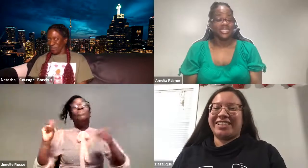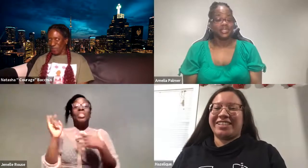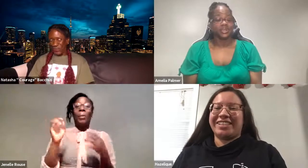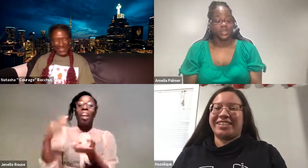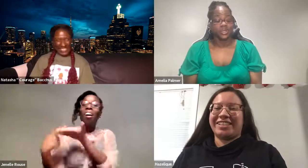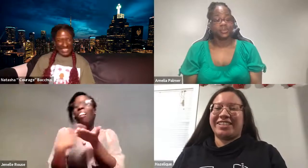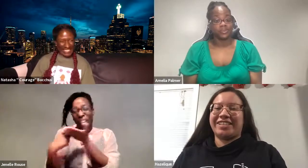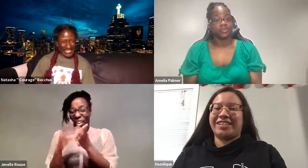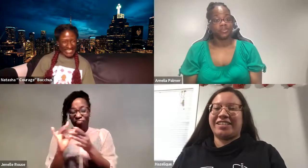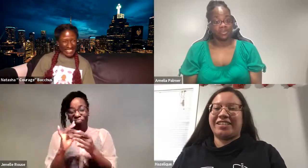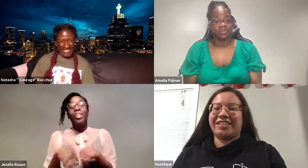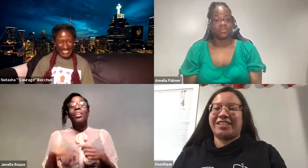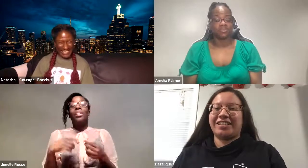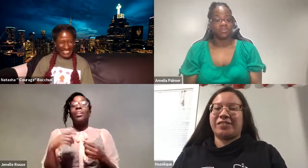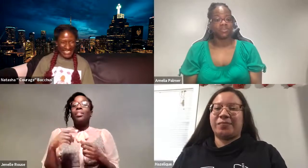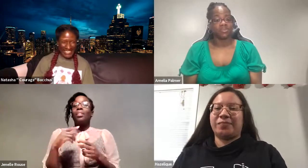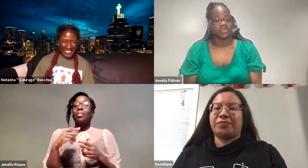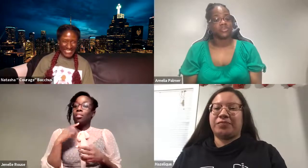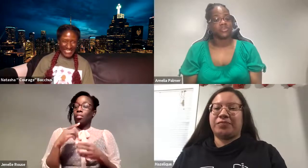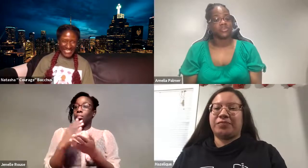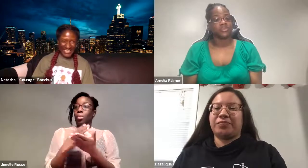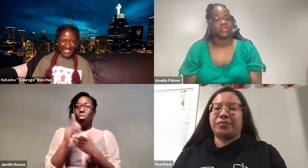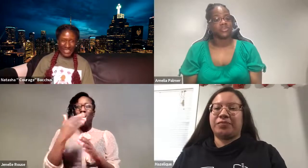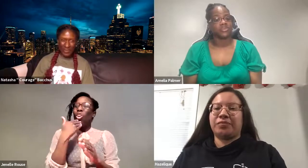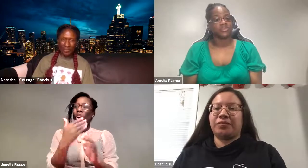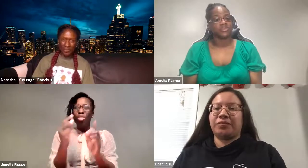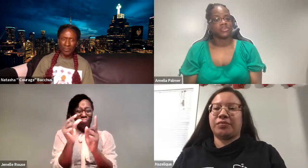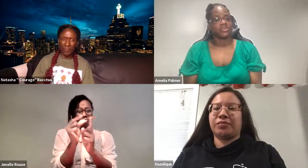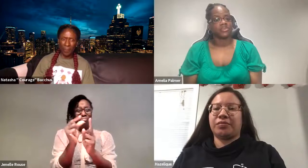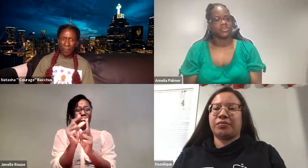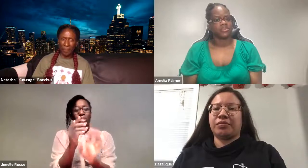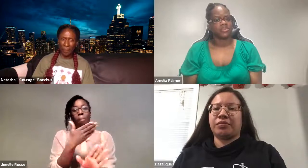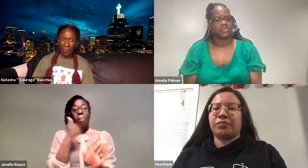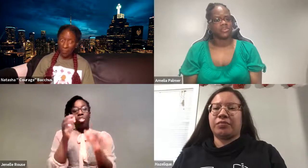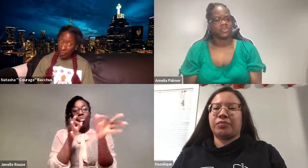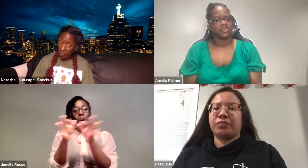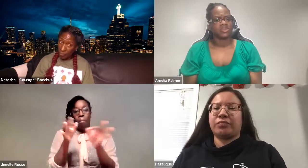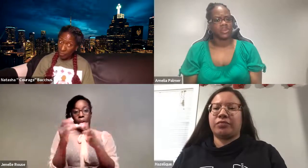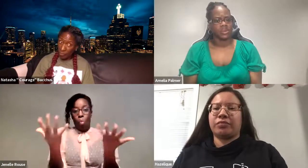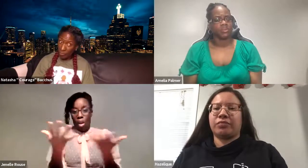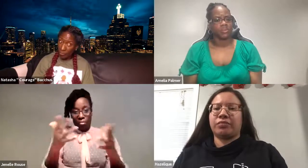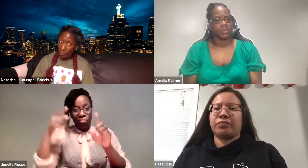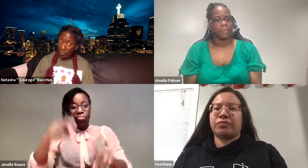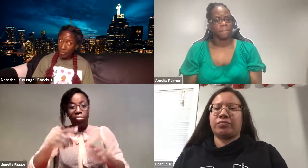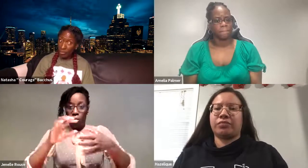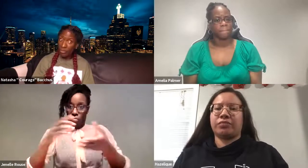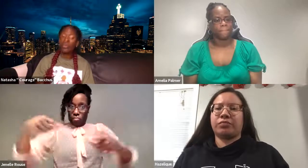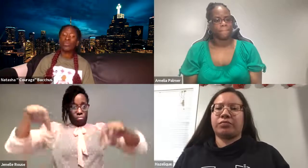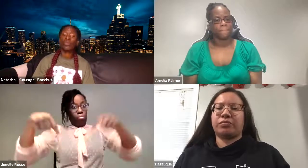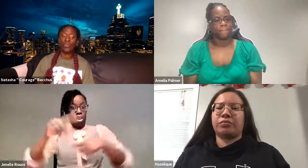anyways so on that panel we were talking about this term it's best described as